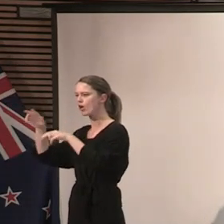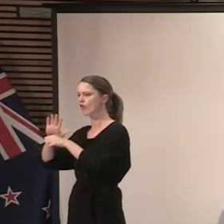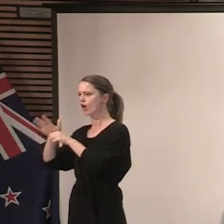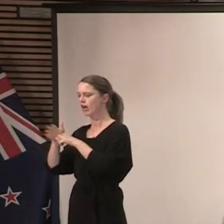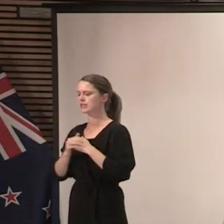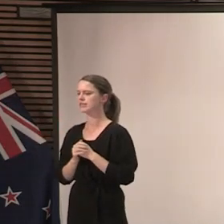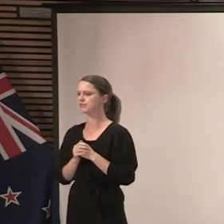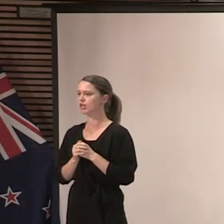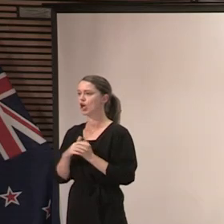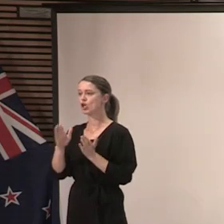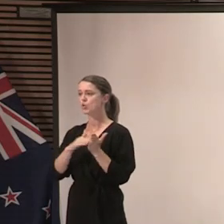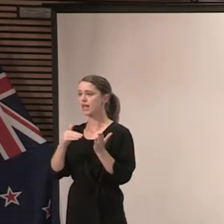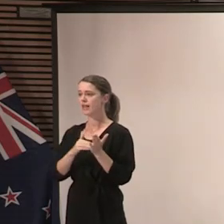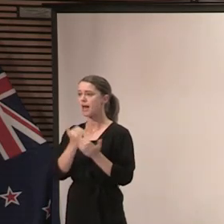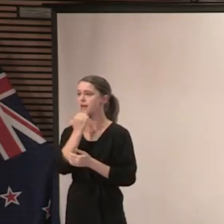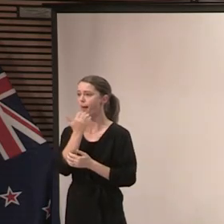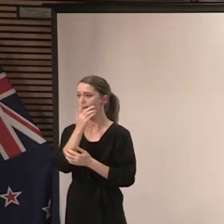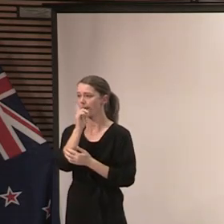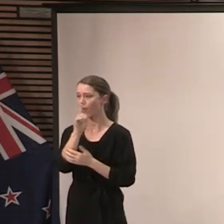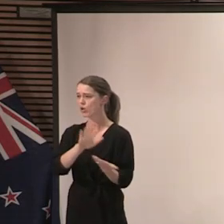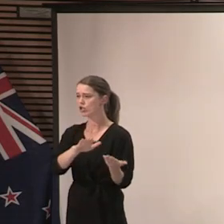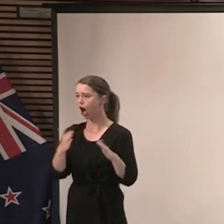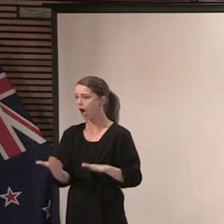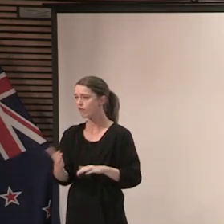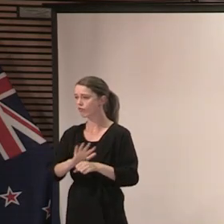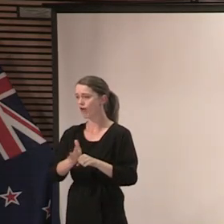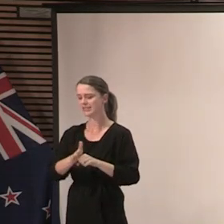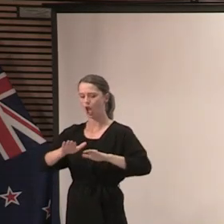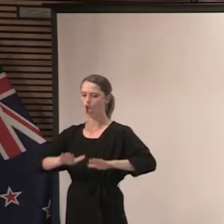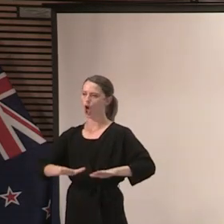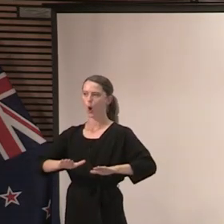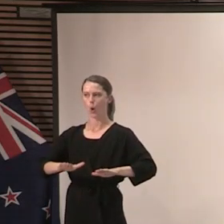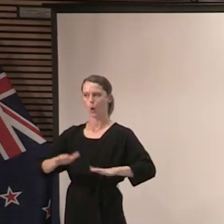the Oxford University, Coronavirus government response tracker, one of the